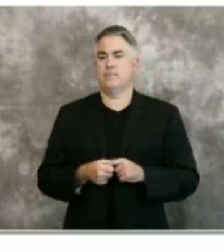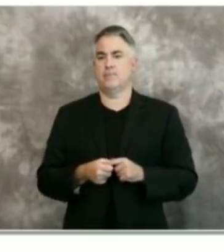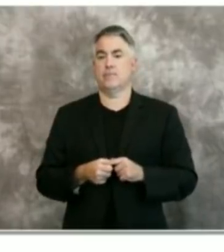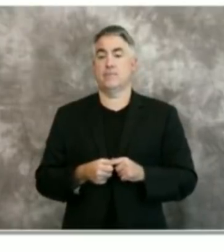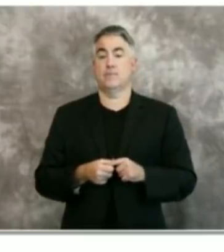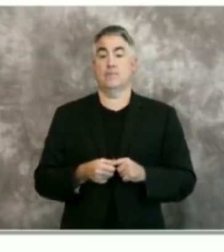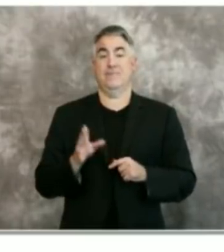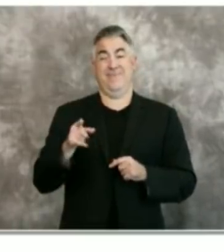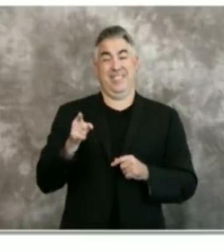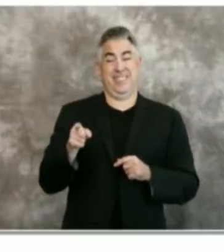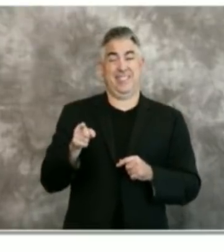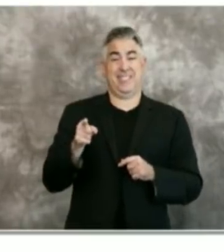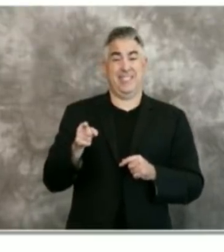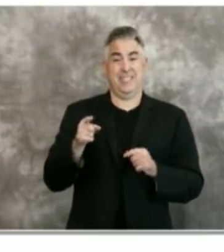YESTERDAY JULY 5TH. NEXT